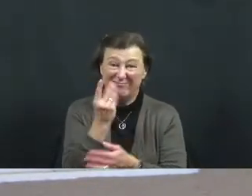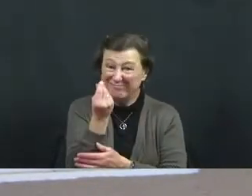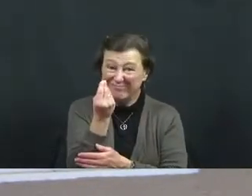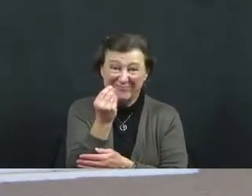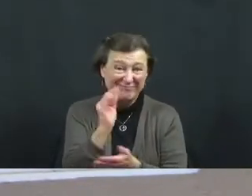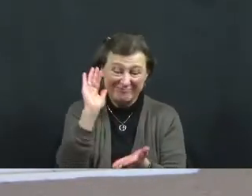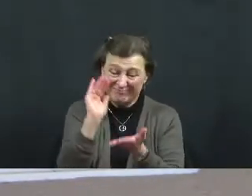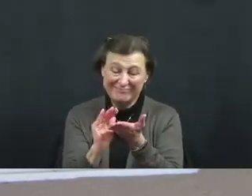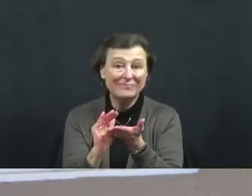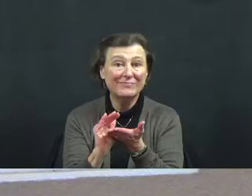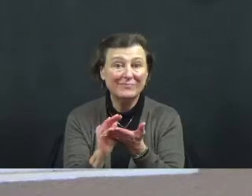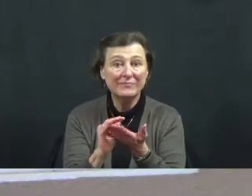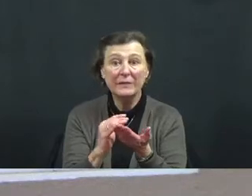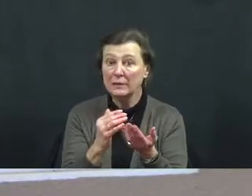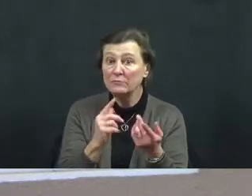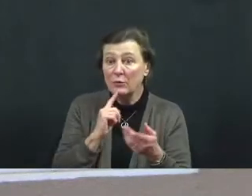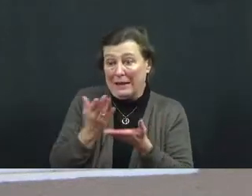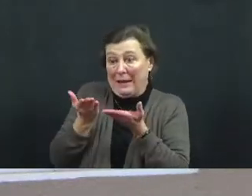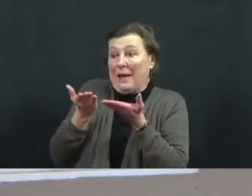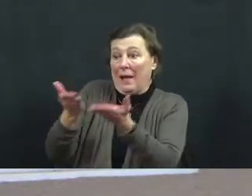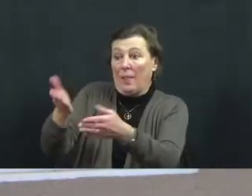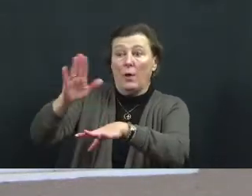Pretty much out there on his own.